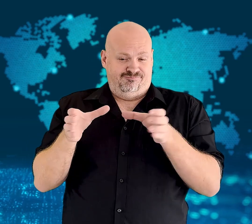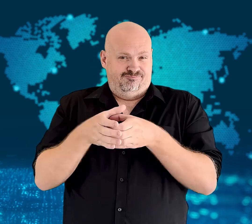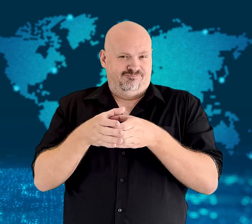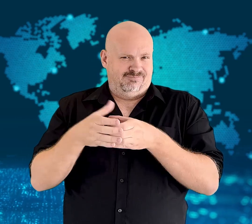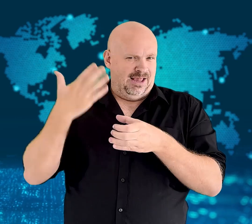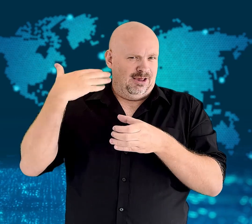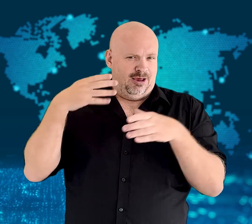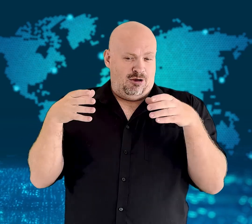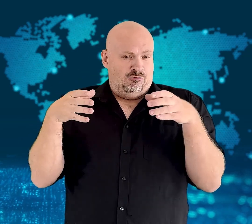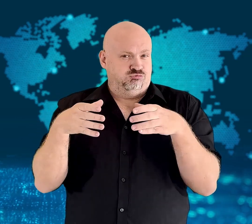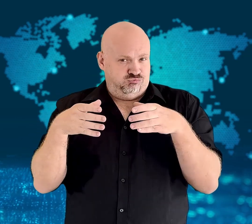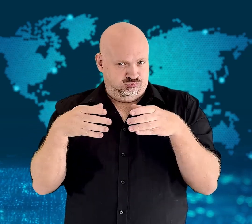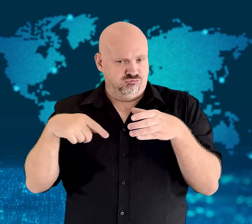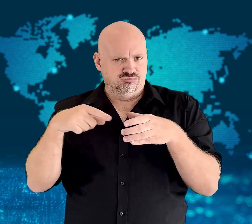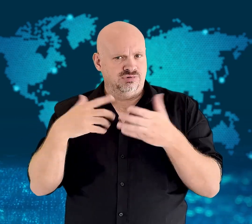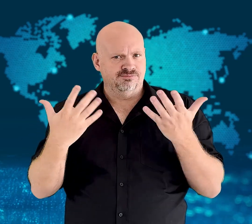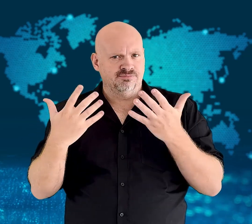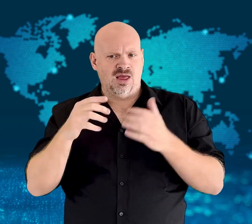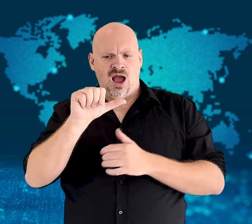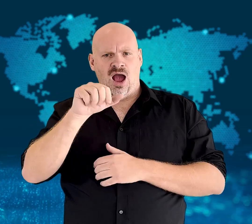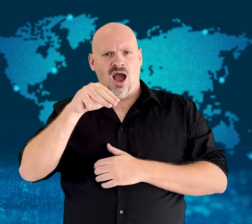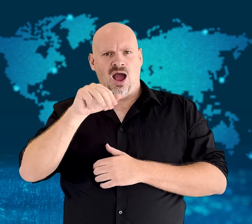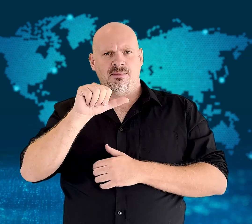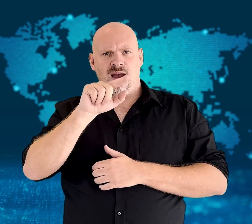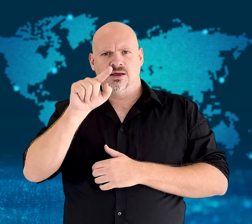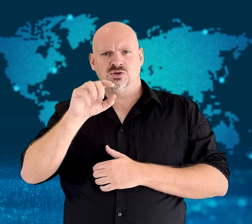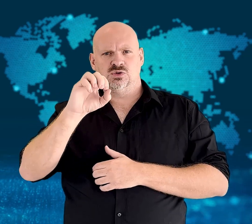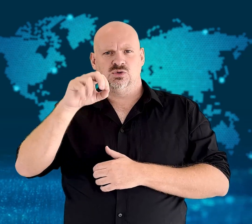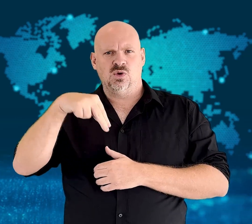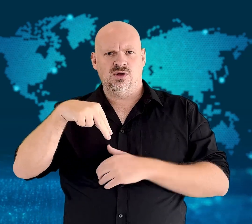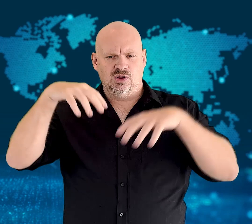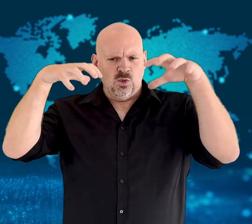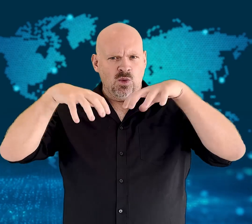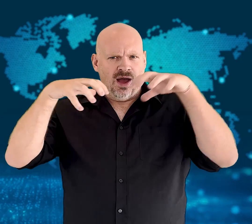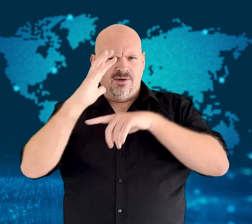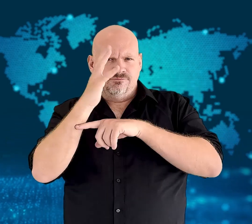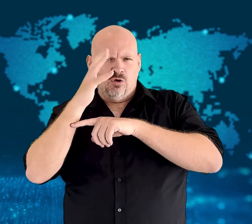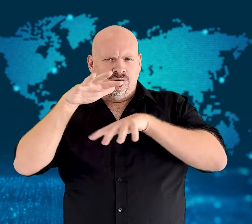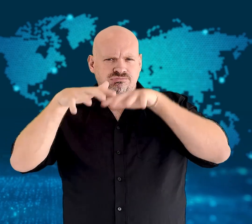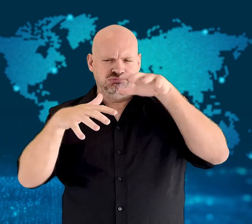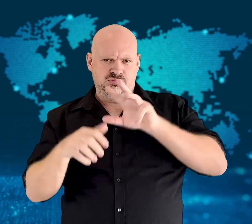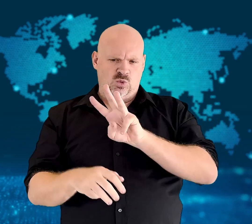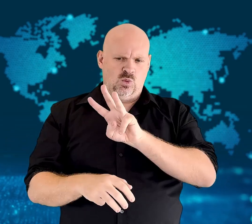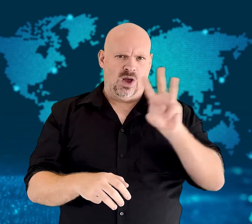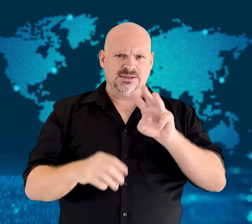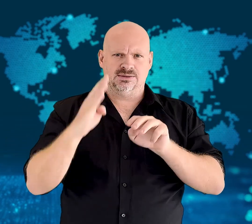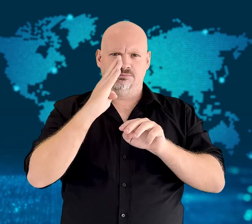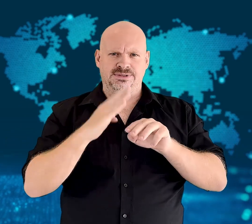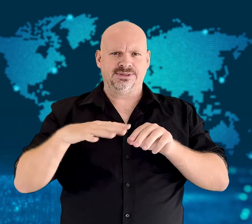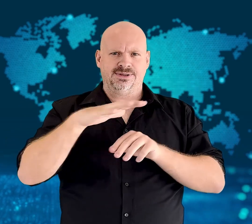Later in 1995, six members of his tribe were killed when illegal miners attacked them.